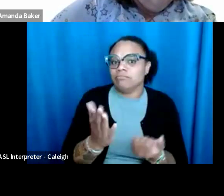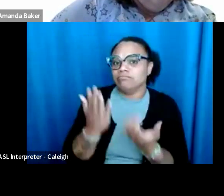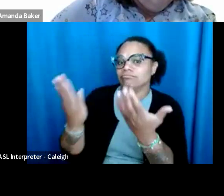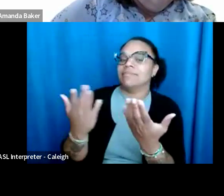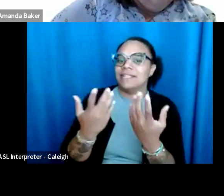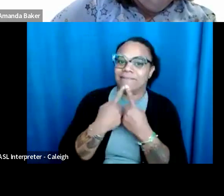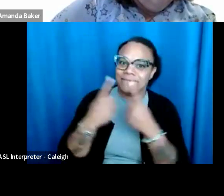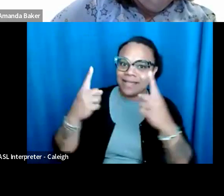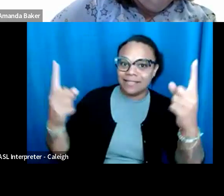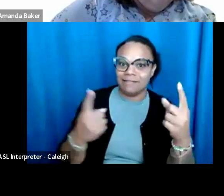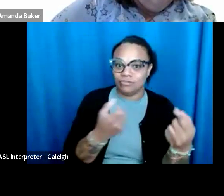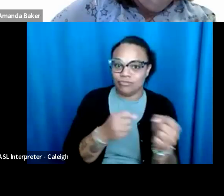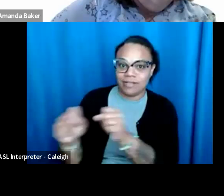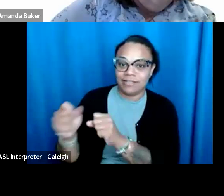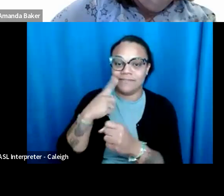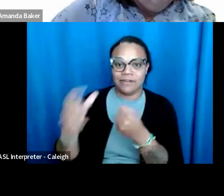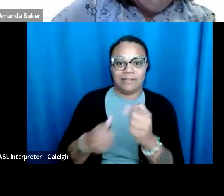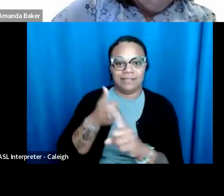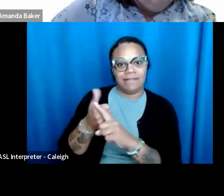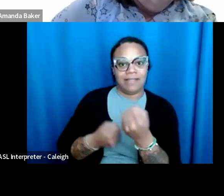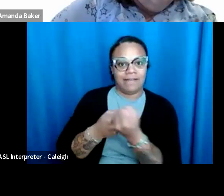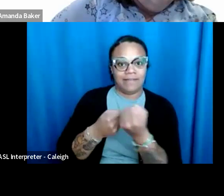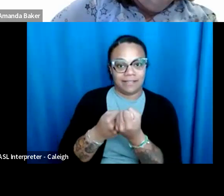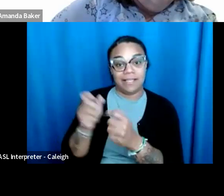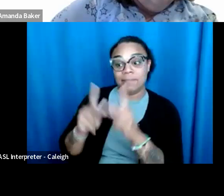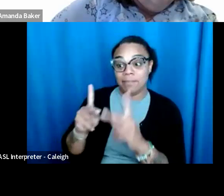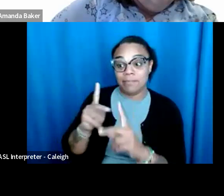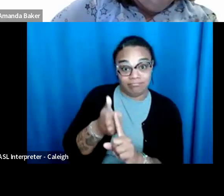that individuals with disabilities can utilize in various aspects of their lives?